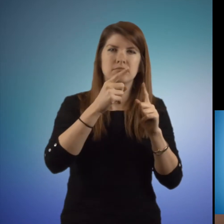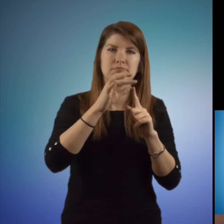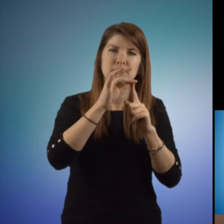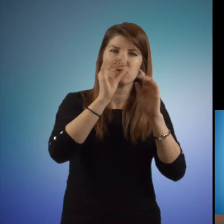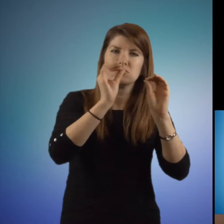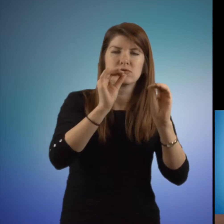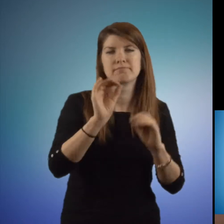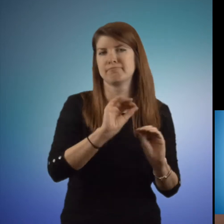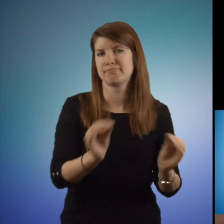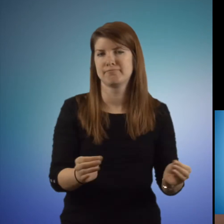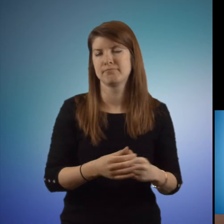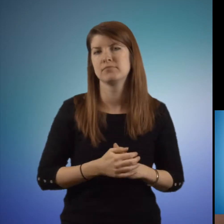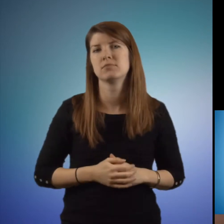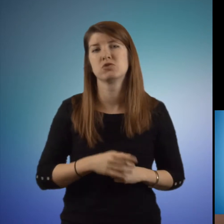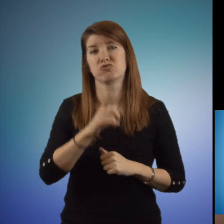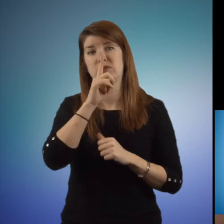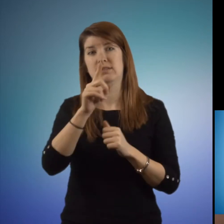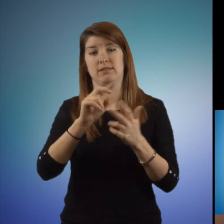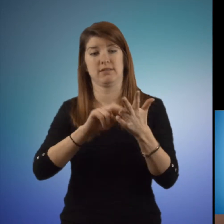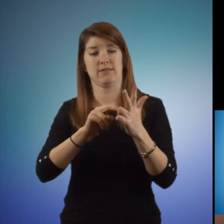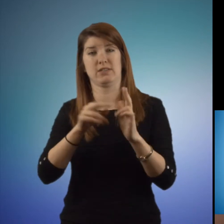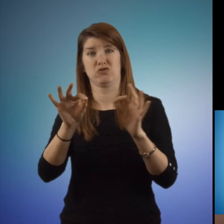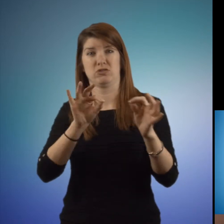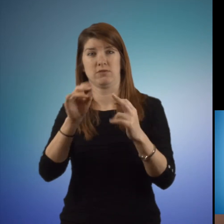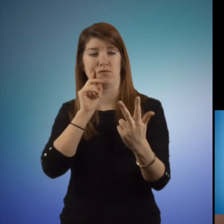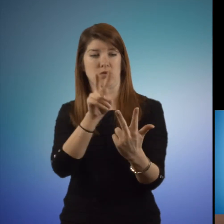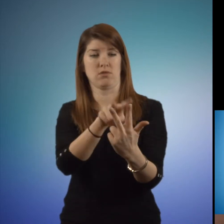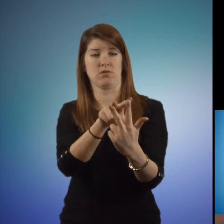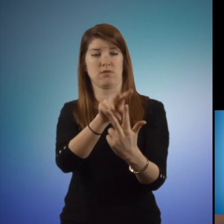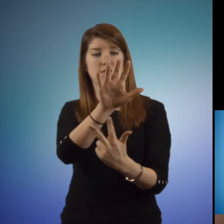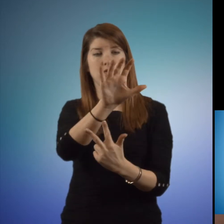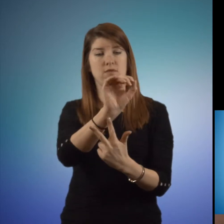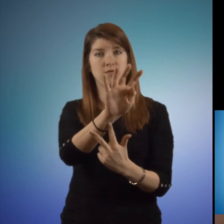So the definitions of 504 and ADA for eligibility are pretty loose.